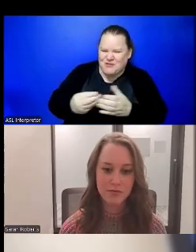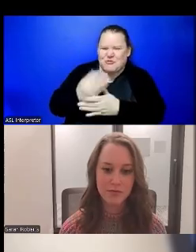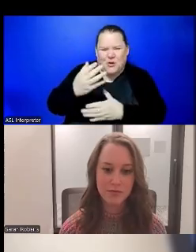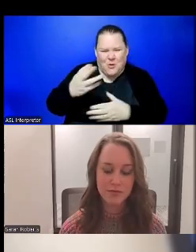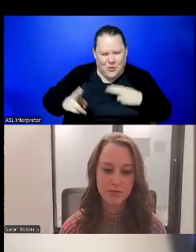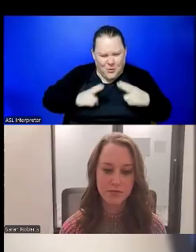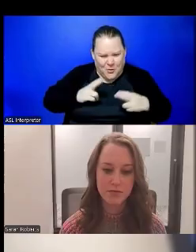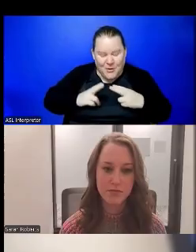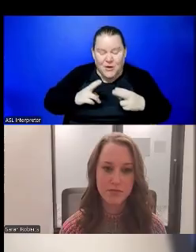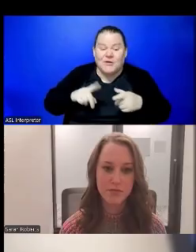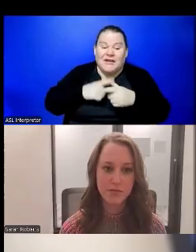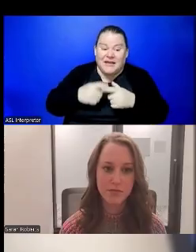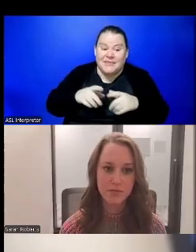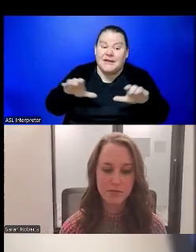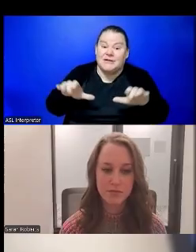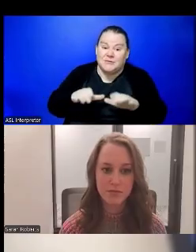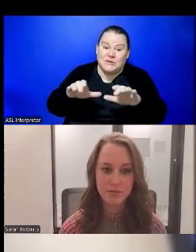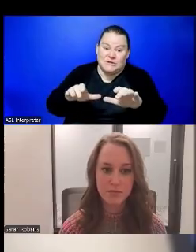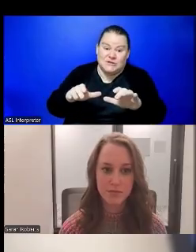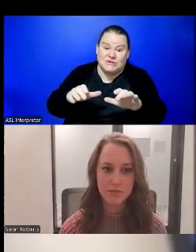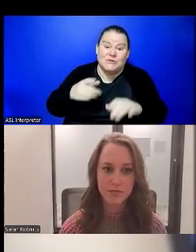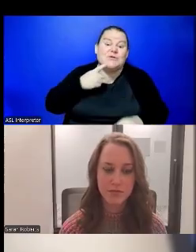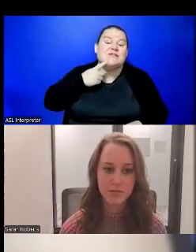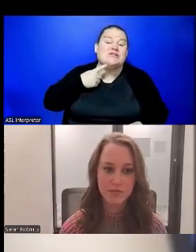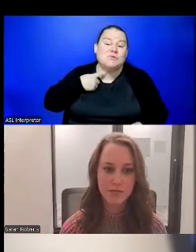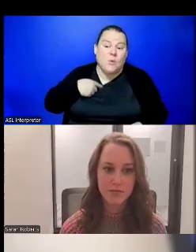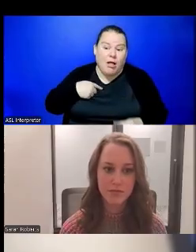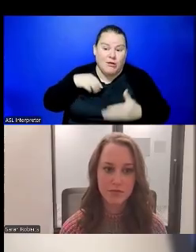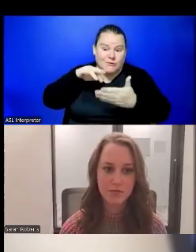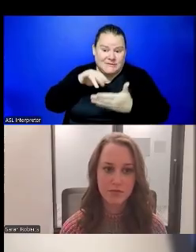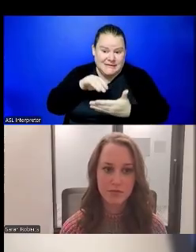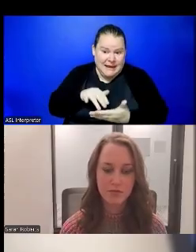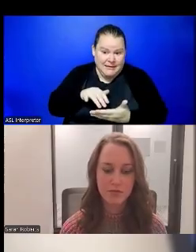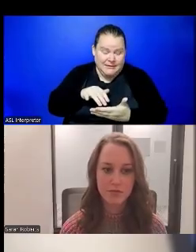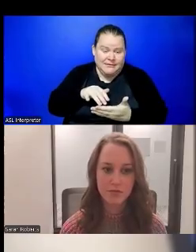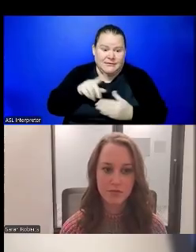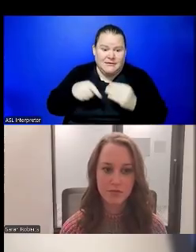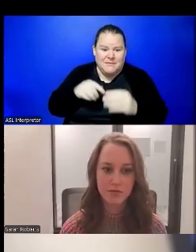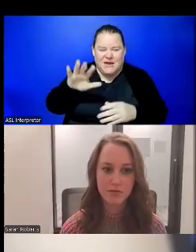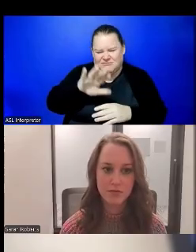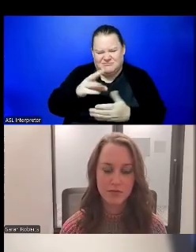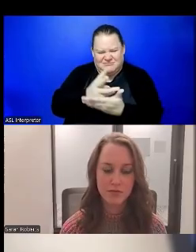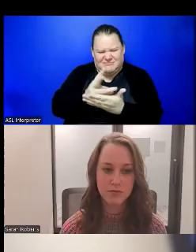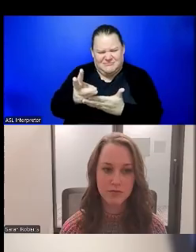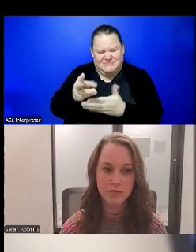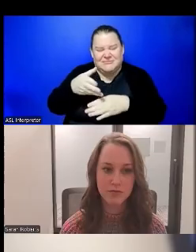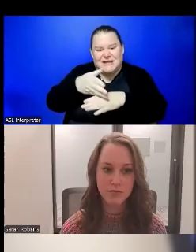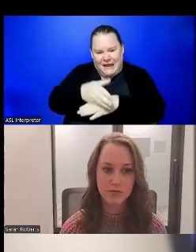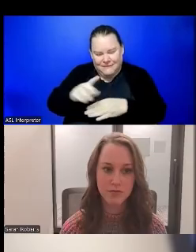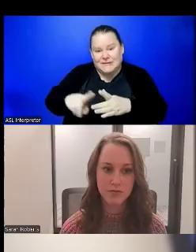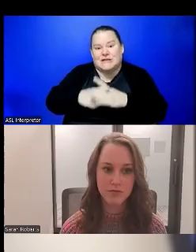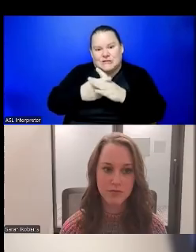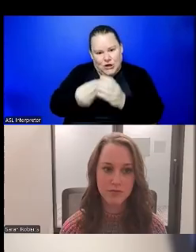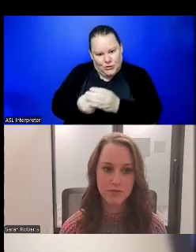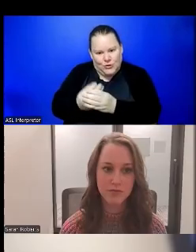swallow study, or ideally a first swallow study about six weeks after starting on growth hormone. That growth hormone